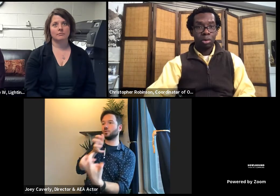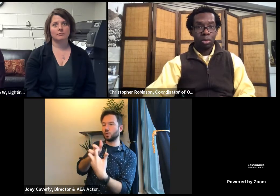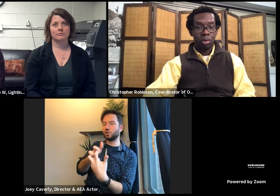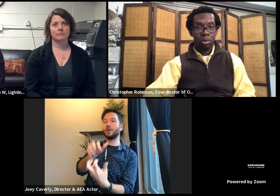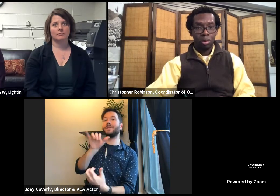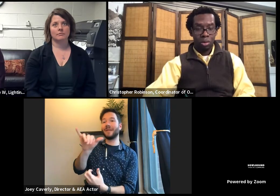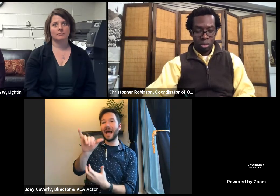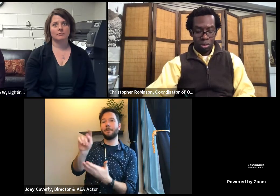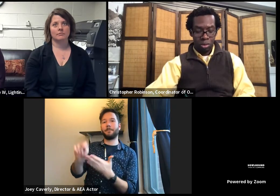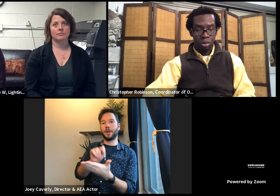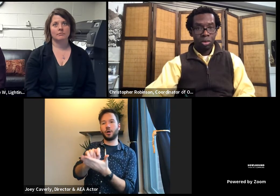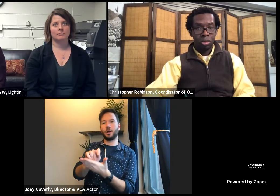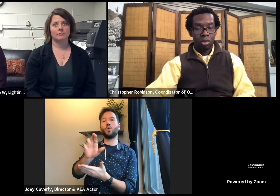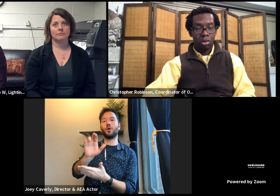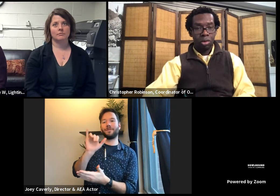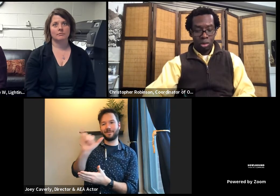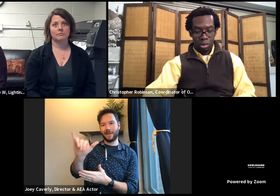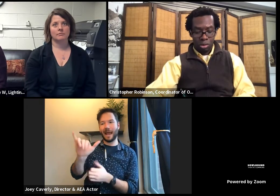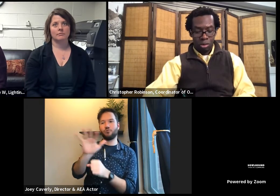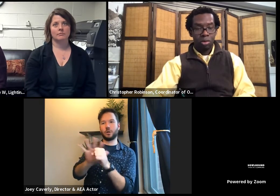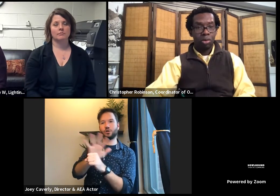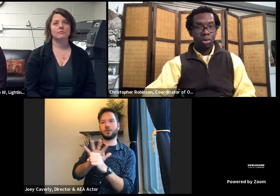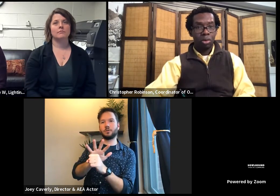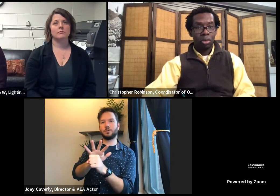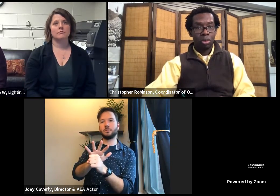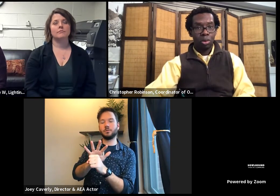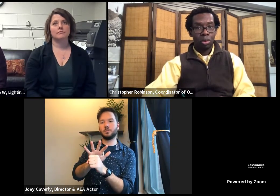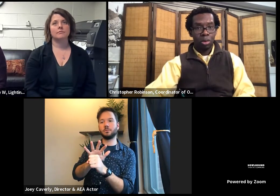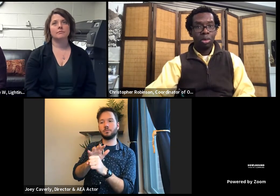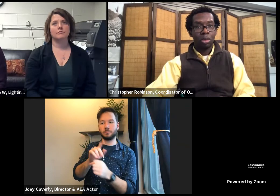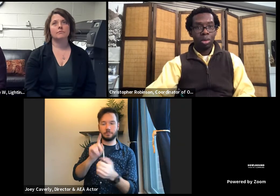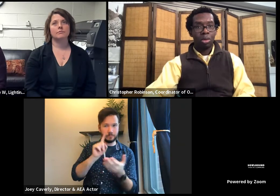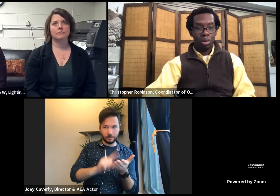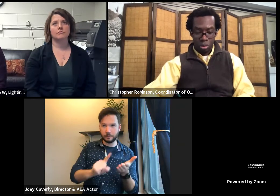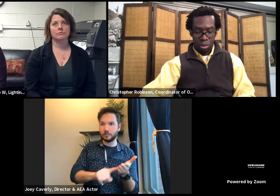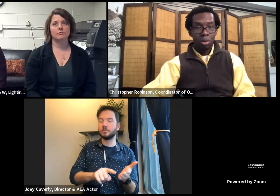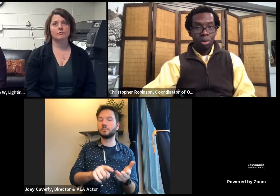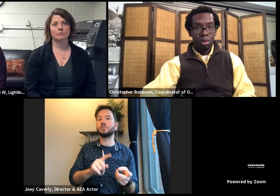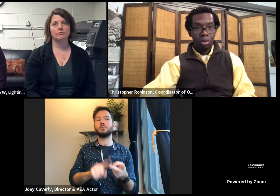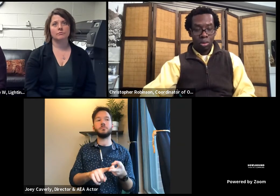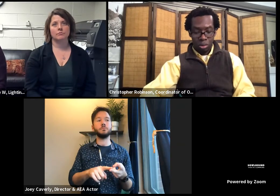then the DASL, another role or responsibility of theirs is to make sure that the translation